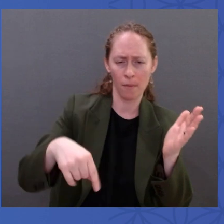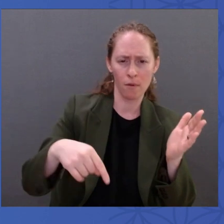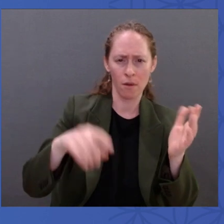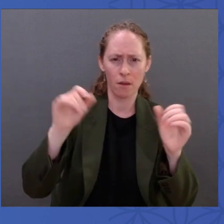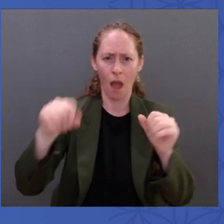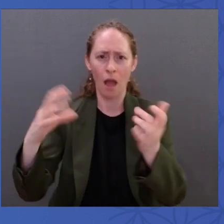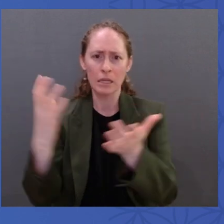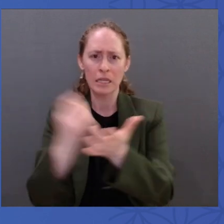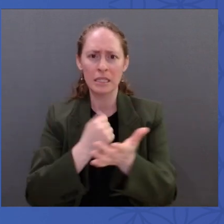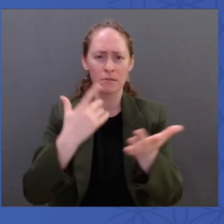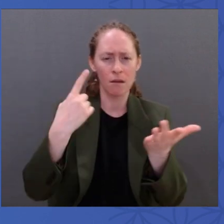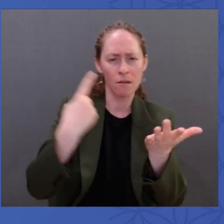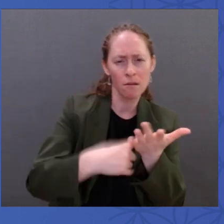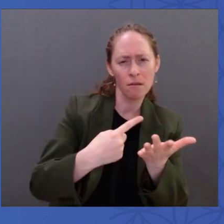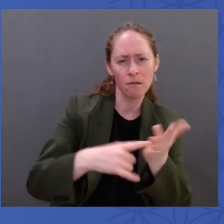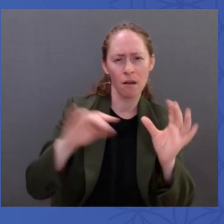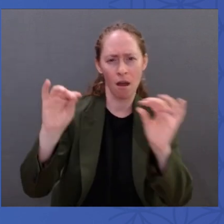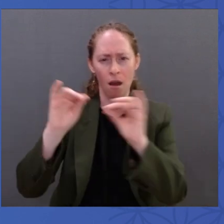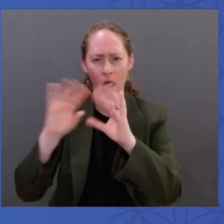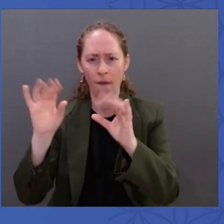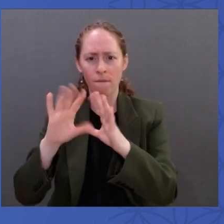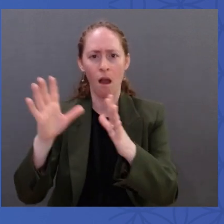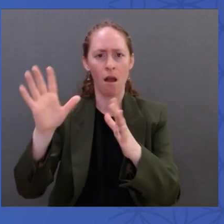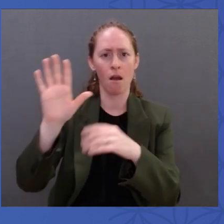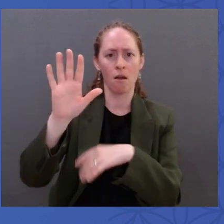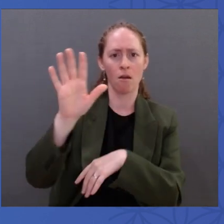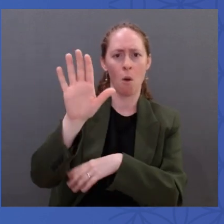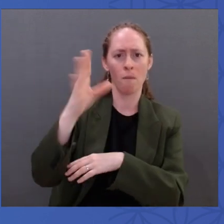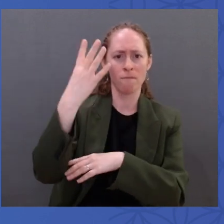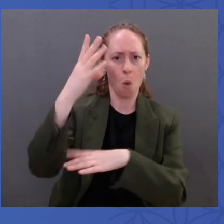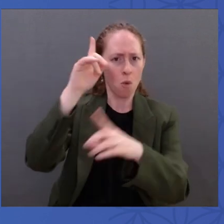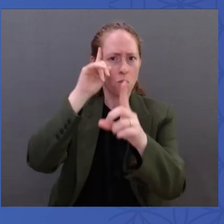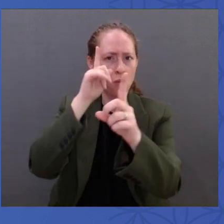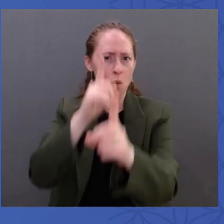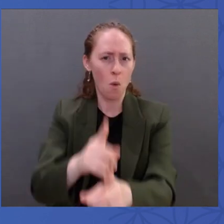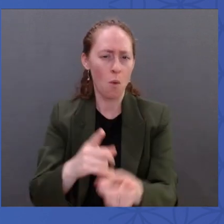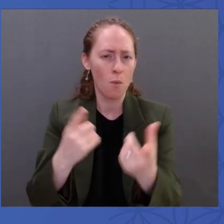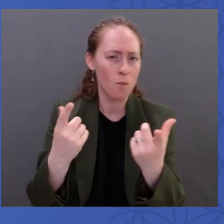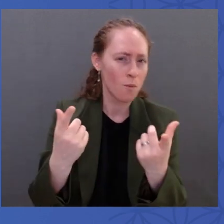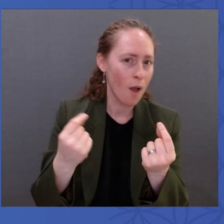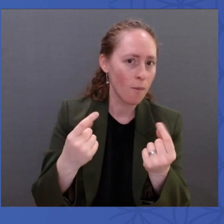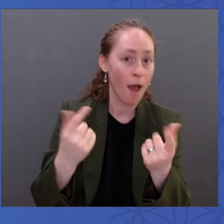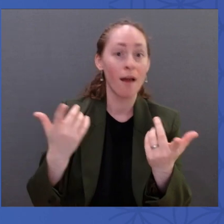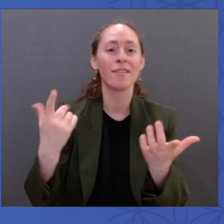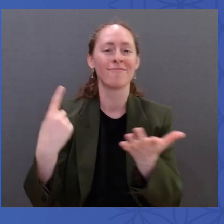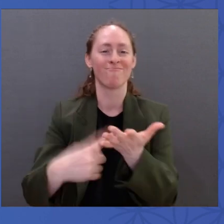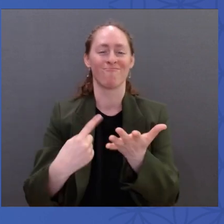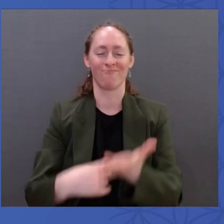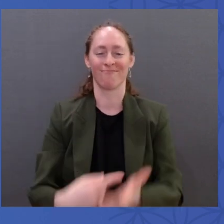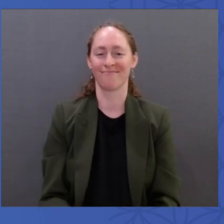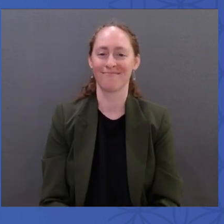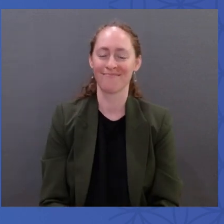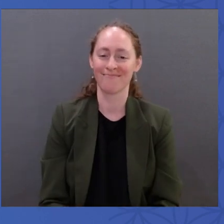that is conducive for the region and for each country for peace, stability, cooperation and development in the region